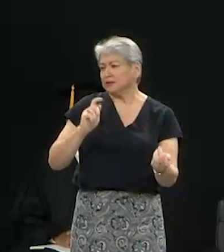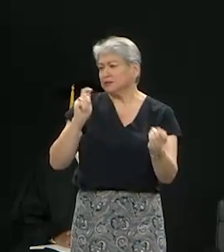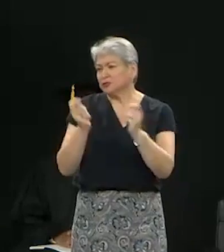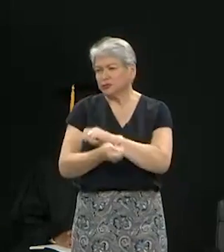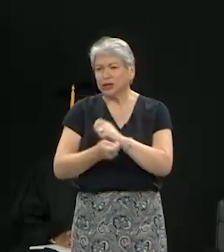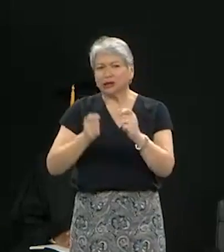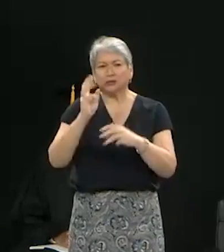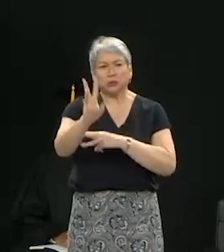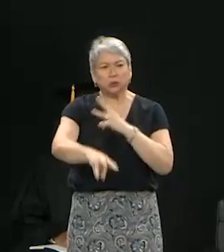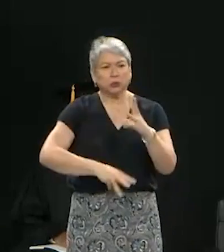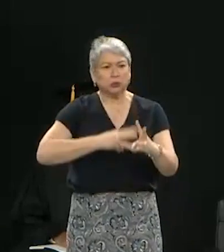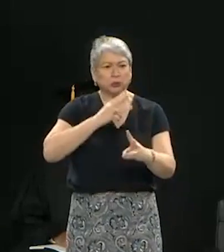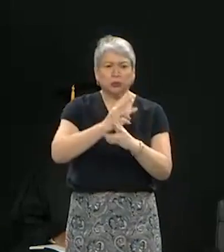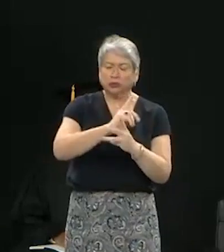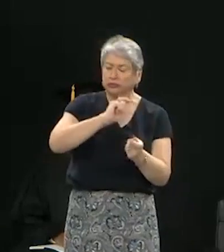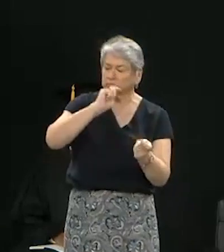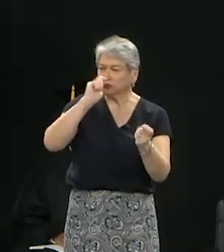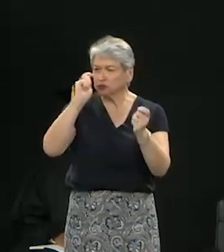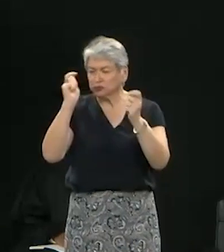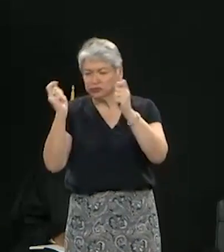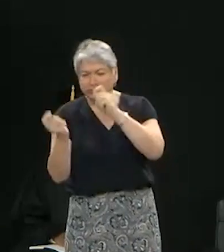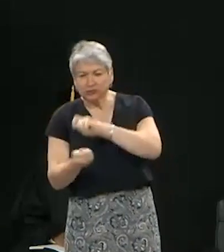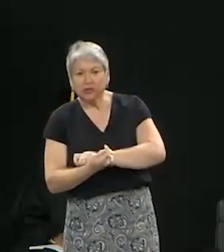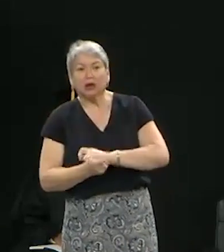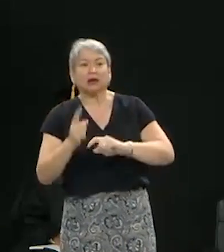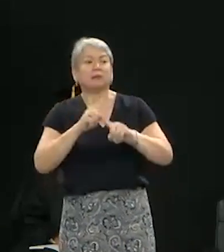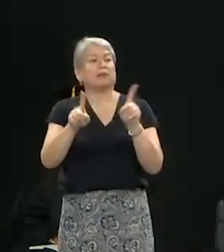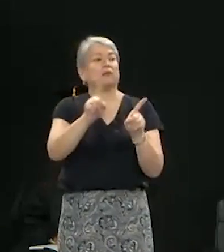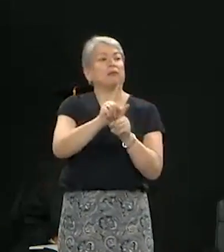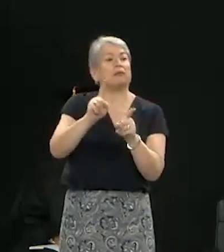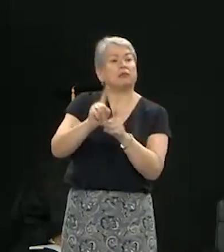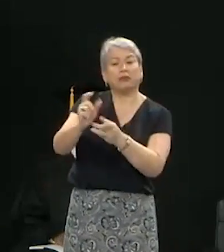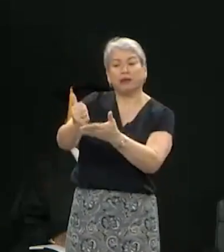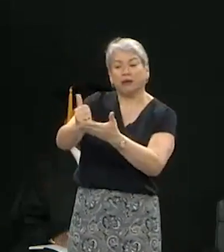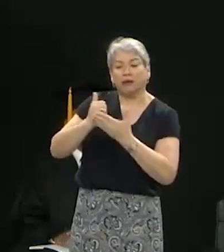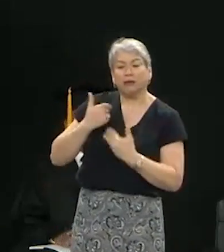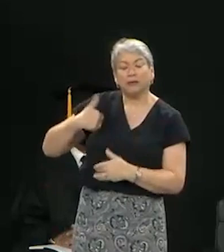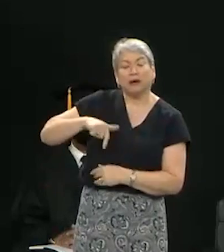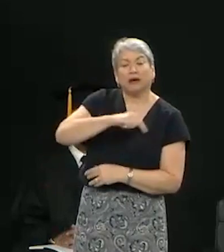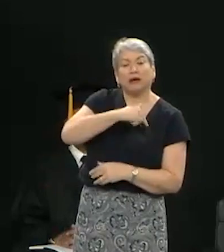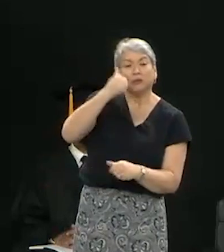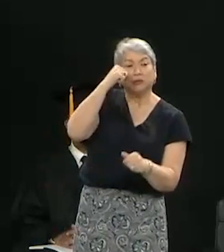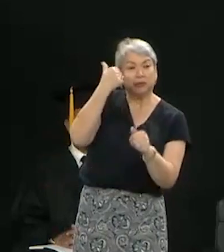but it has also helped remind us of the important moments, like this one-